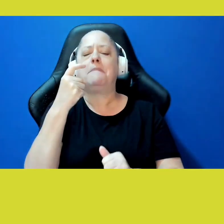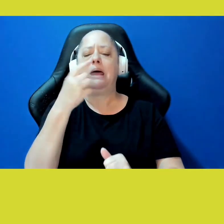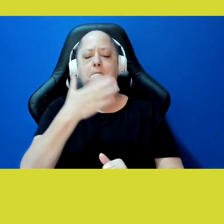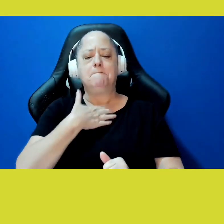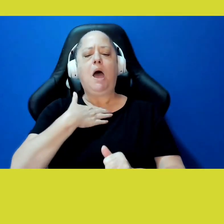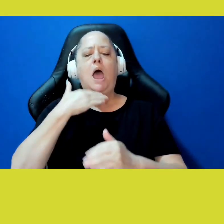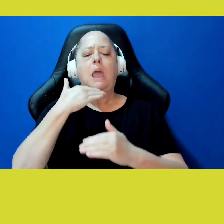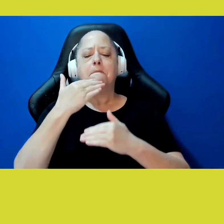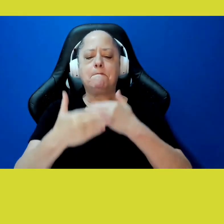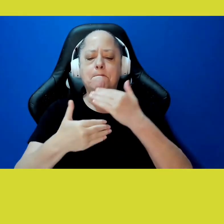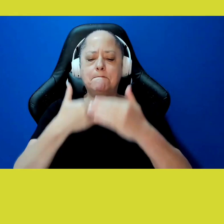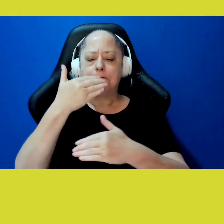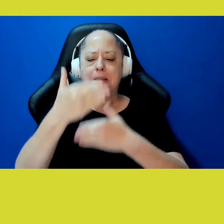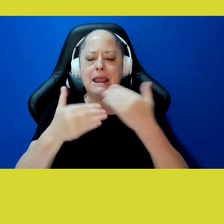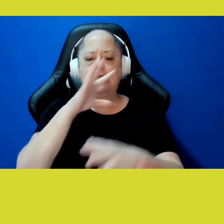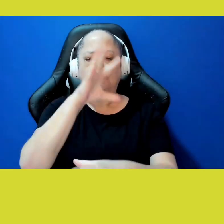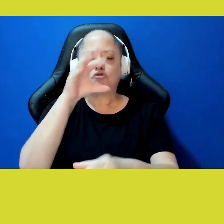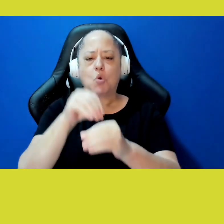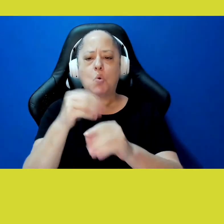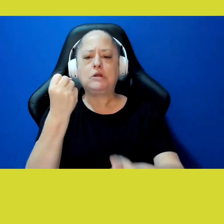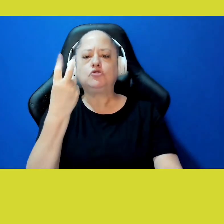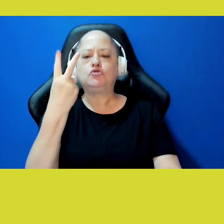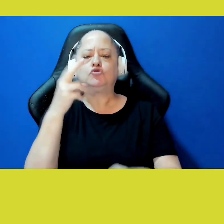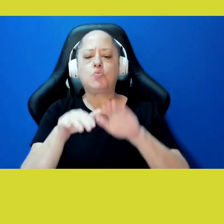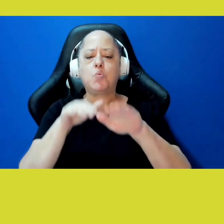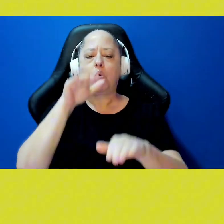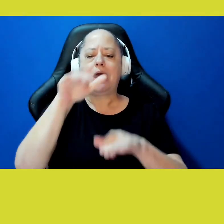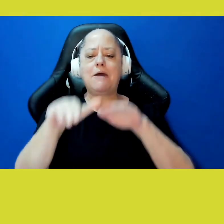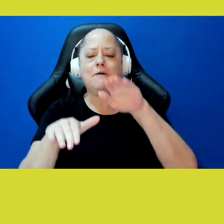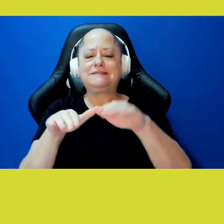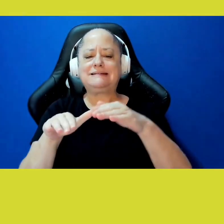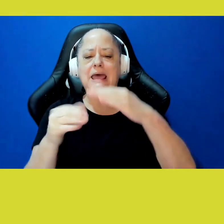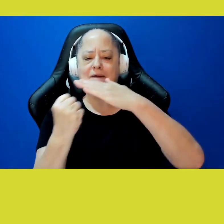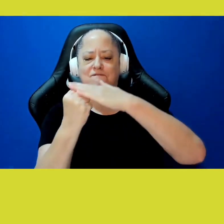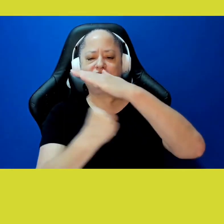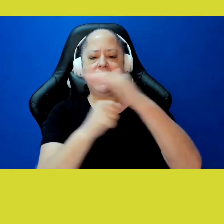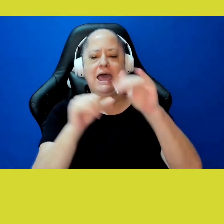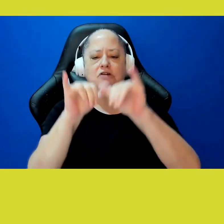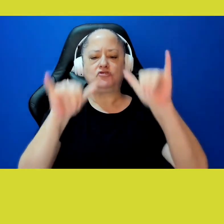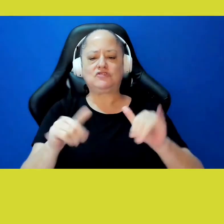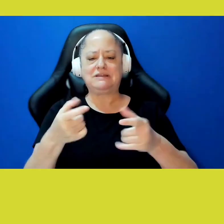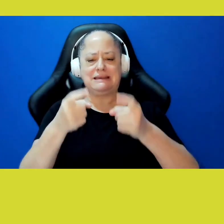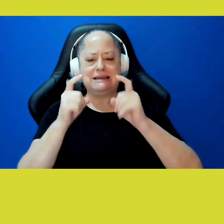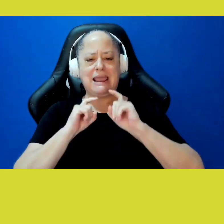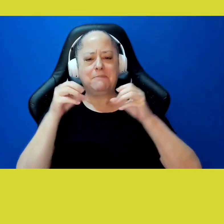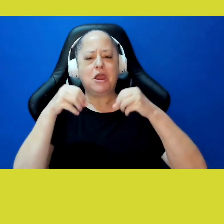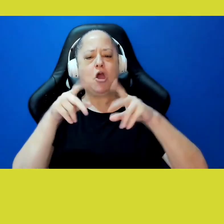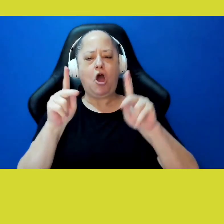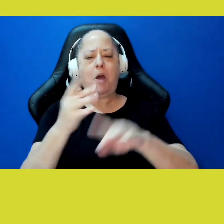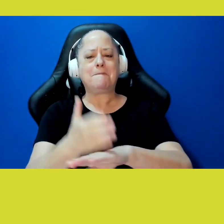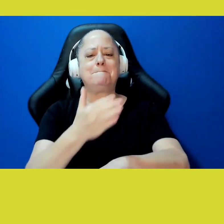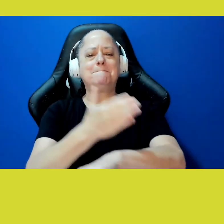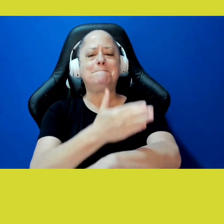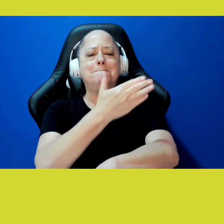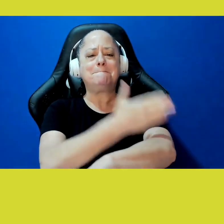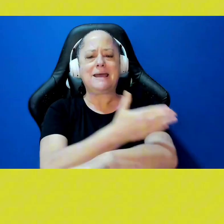12 step foundation system gave me the opportunity to get better and now today I'm a woman in long-term recovery.